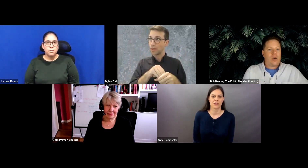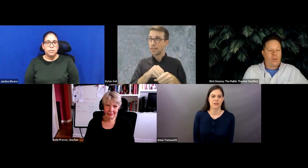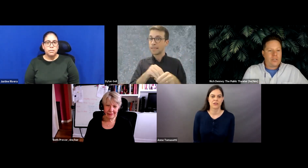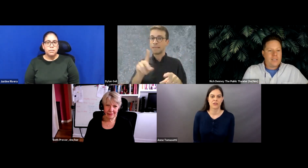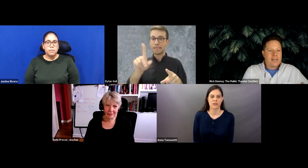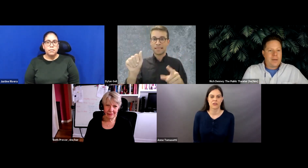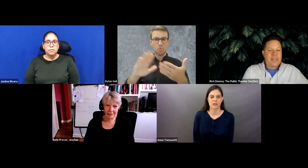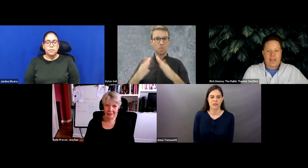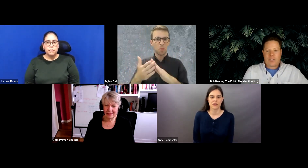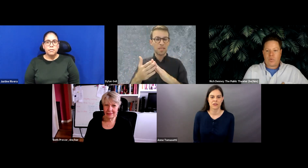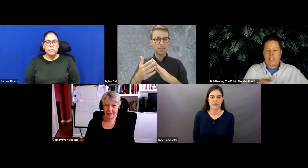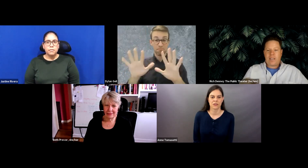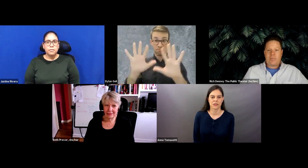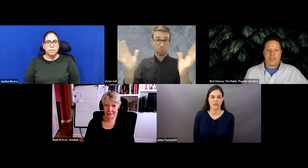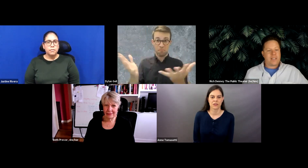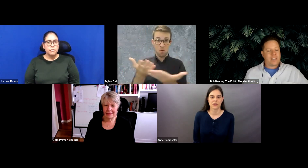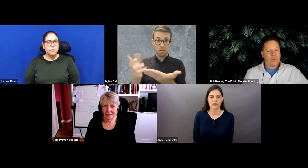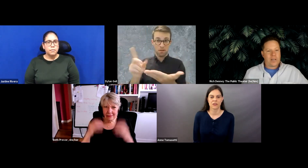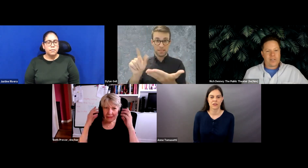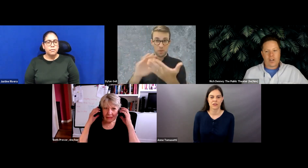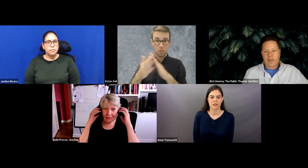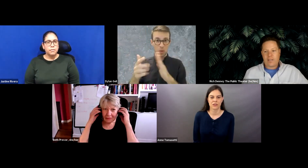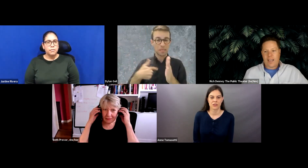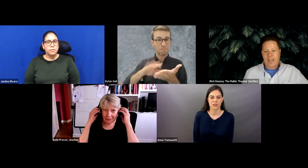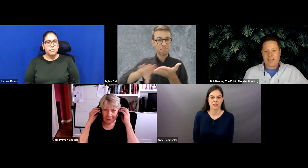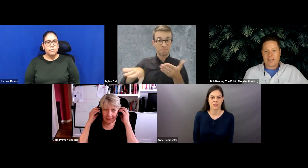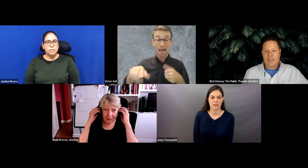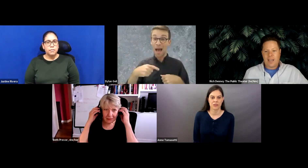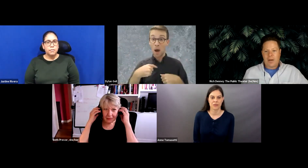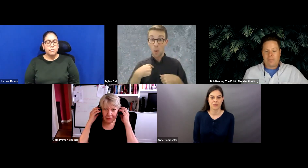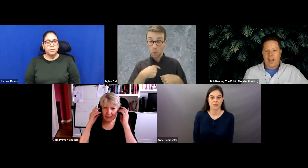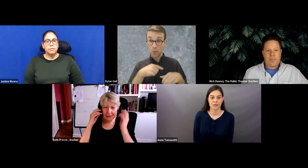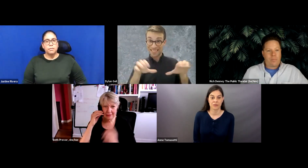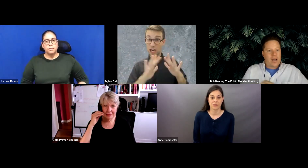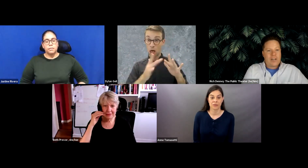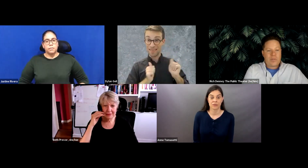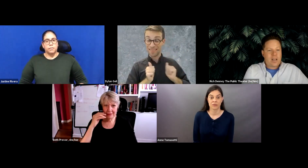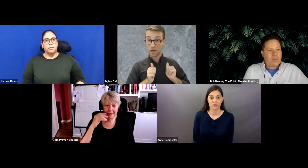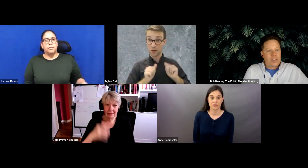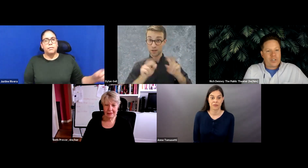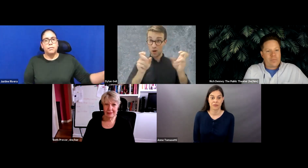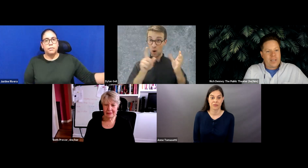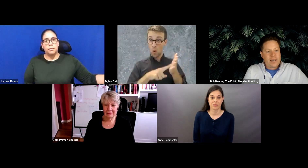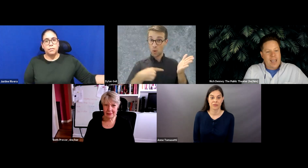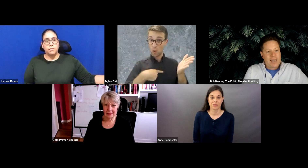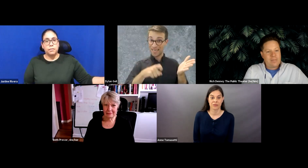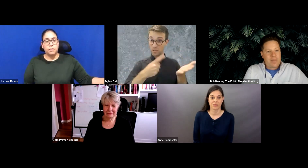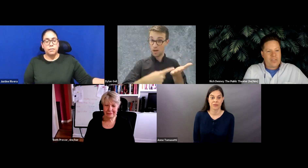a whole, because we presented What Do We Need to Talk About, and my mind was not where it should have been. And Beth